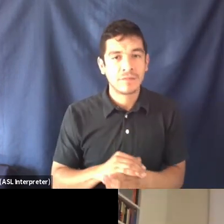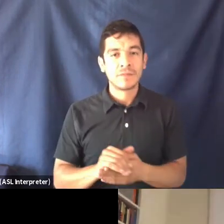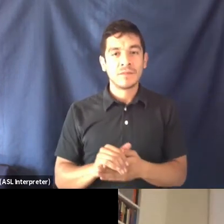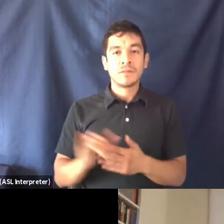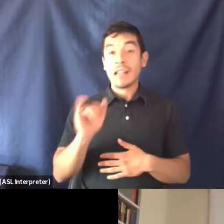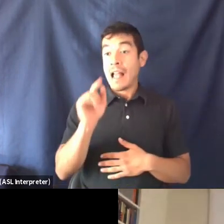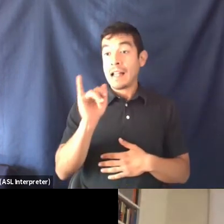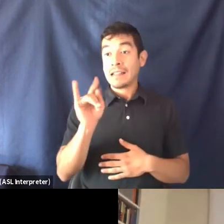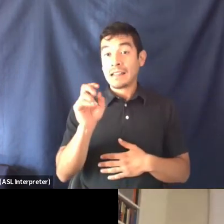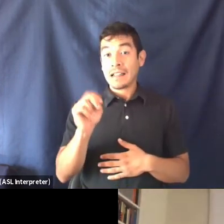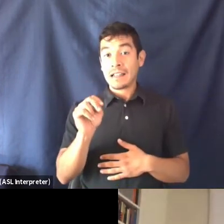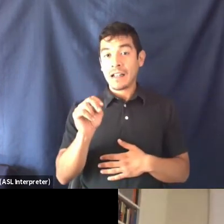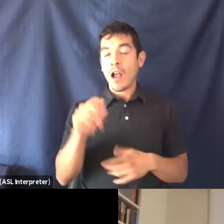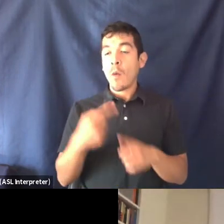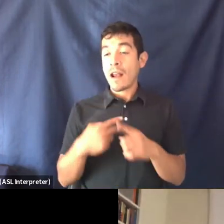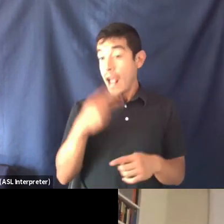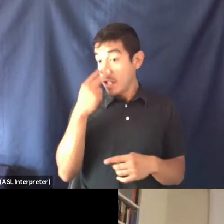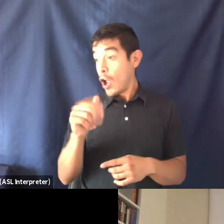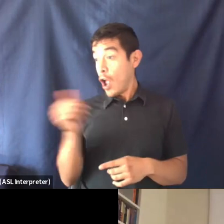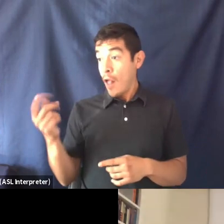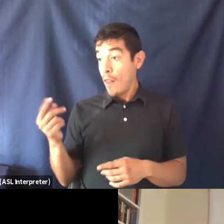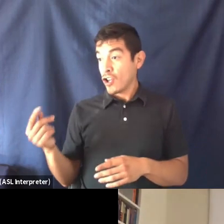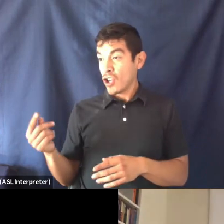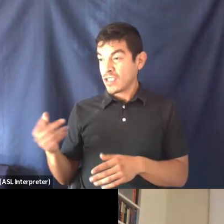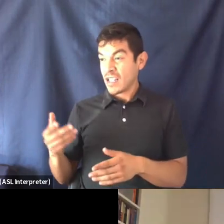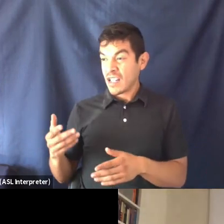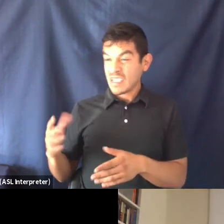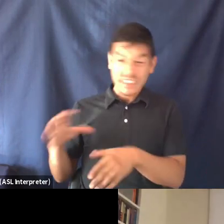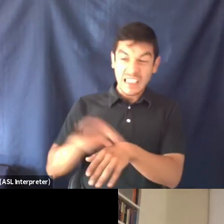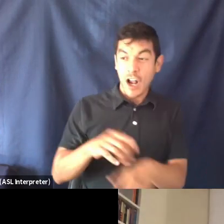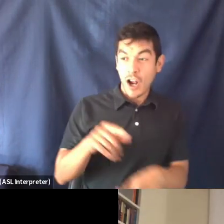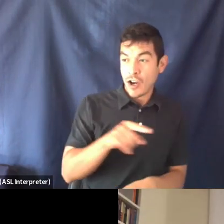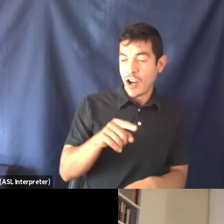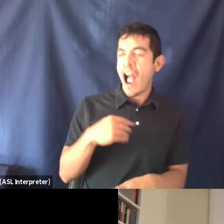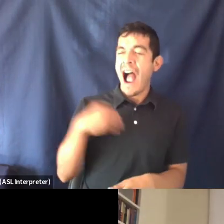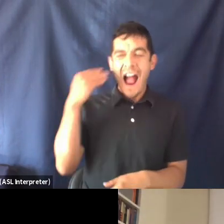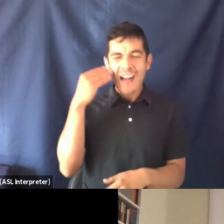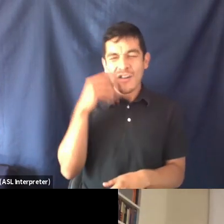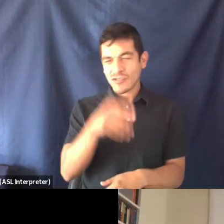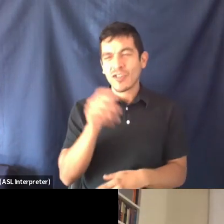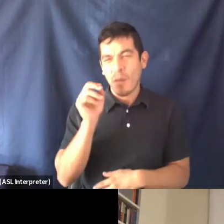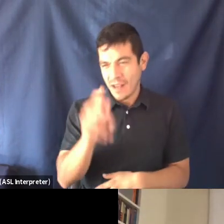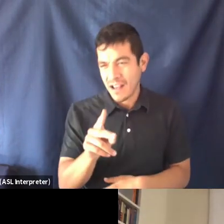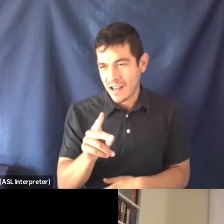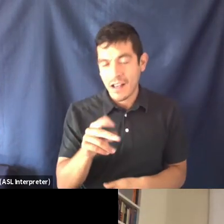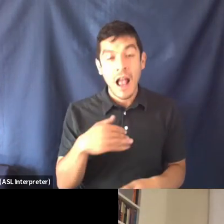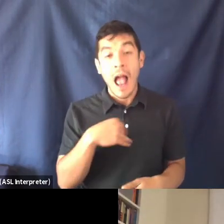I knew that she was okay, like quickly, the dogs left. There are moments that are not in the film where, you know,